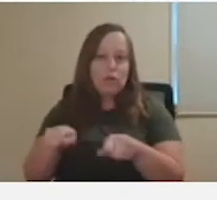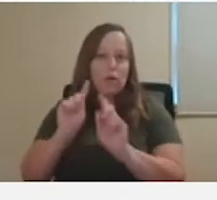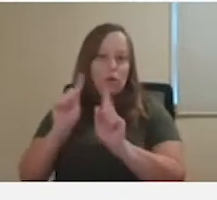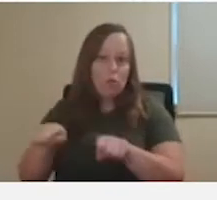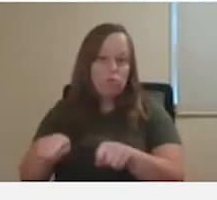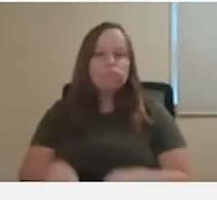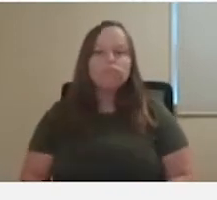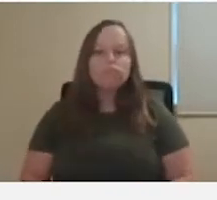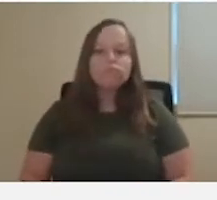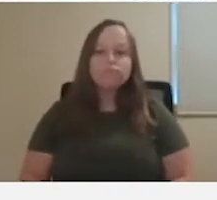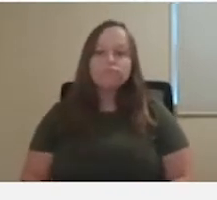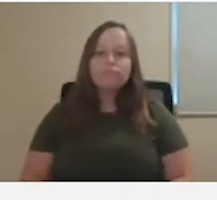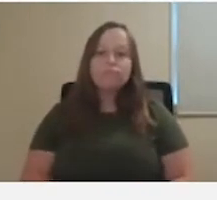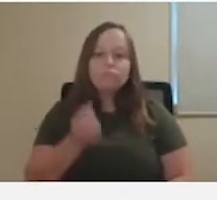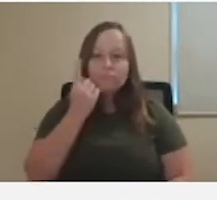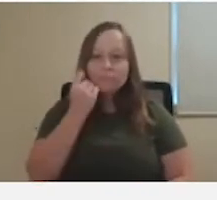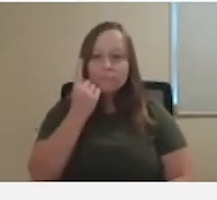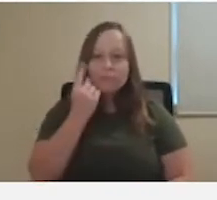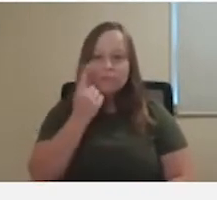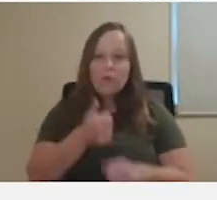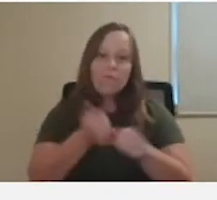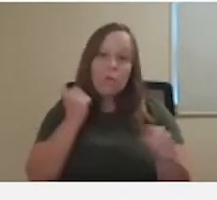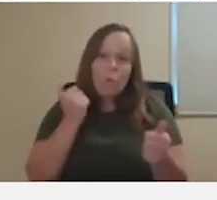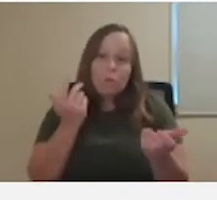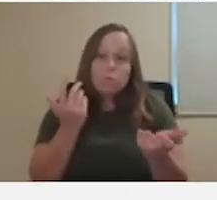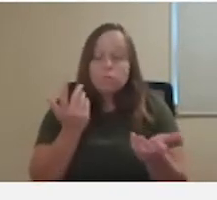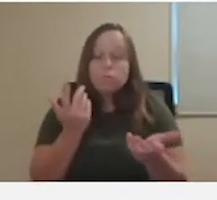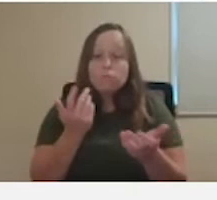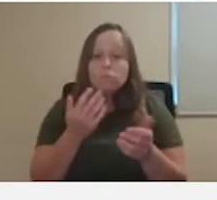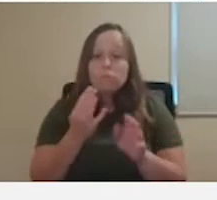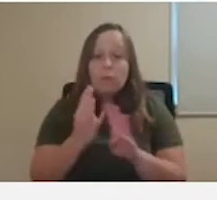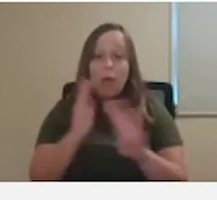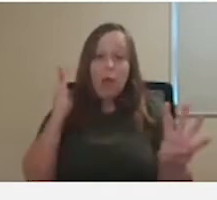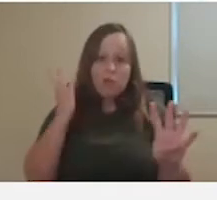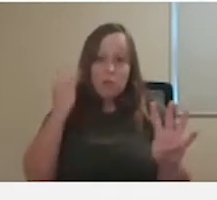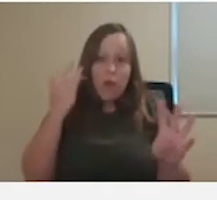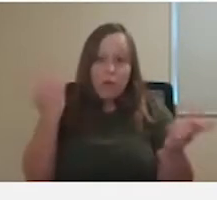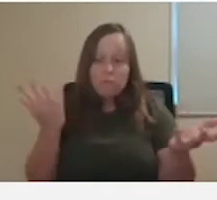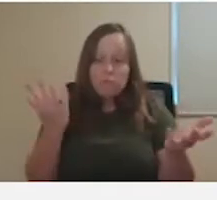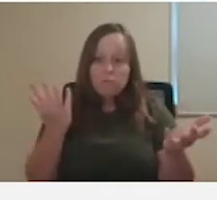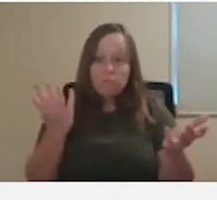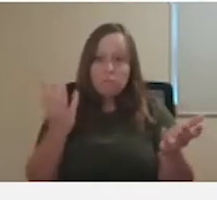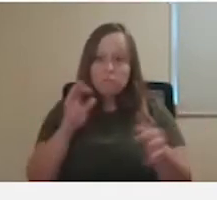Inherently, you avoid lines because the voting process